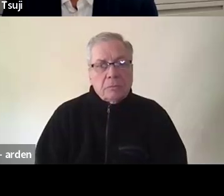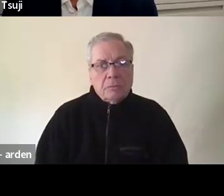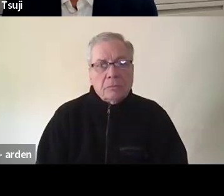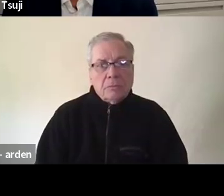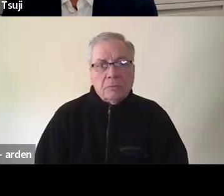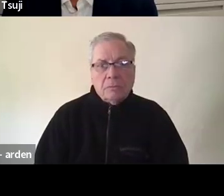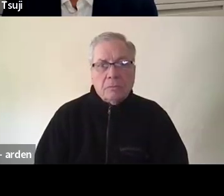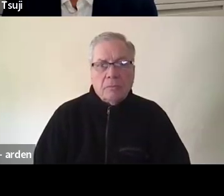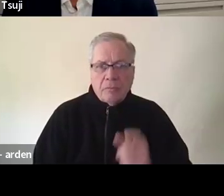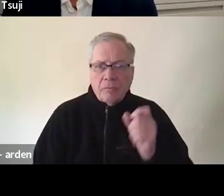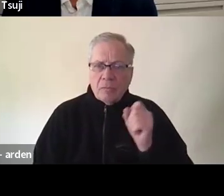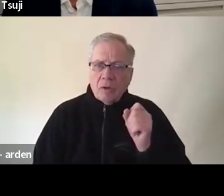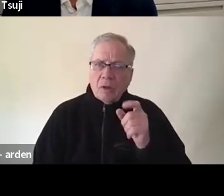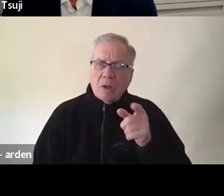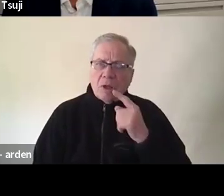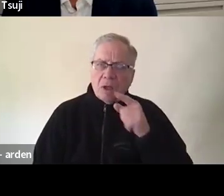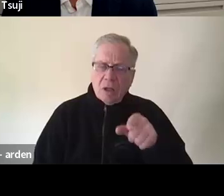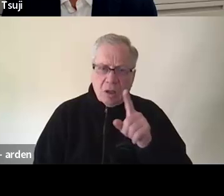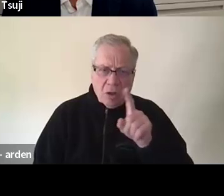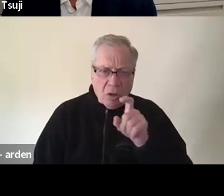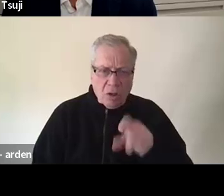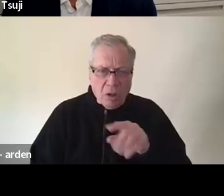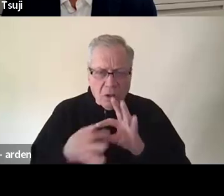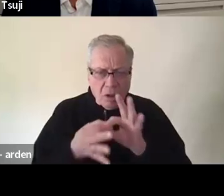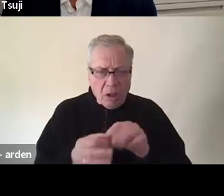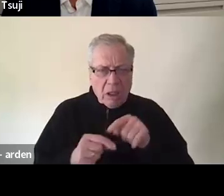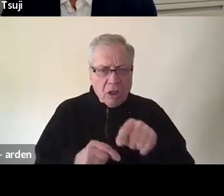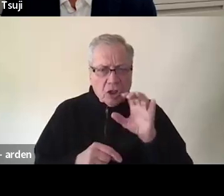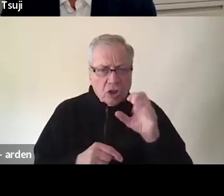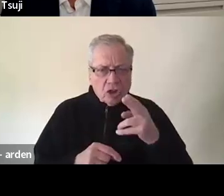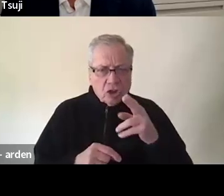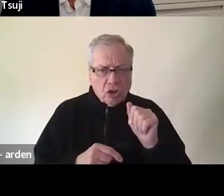There are a few questions in the chat.